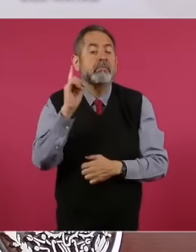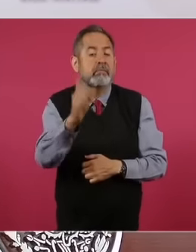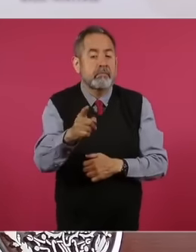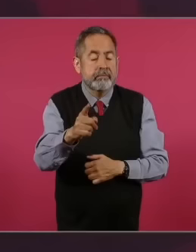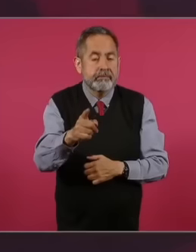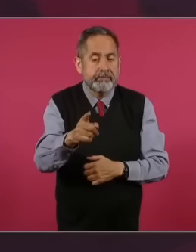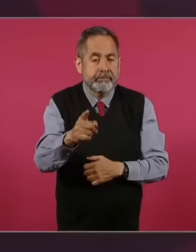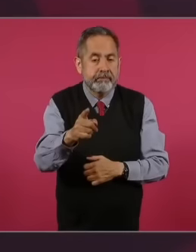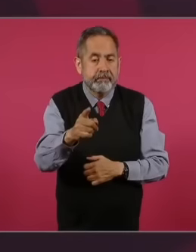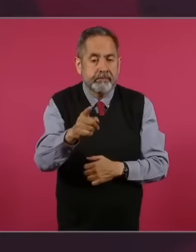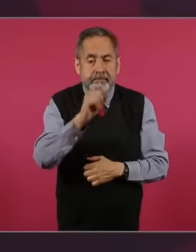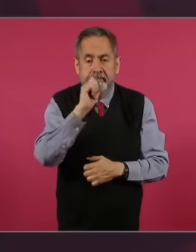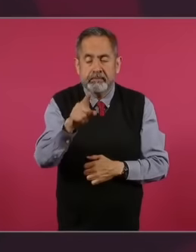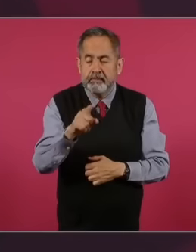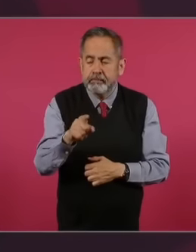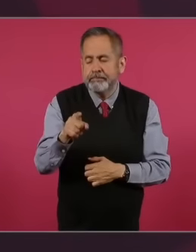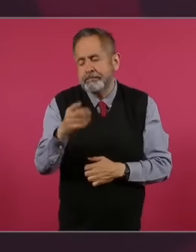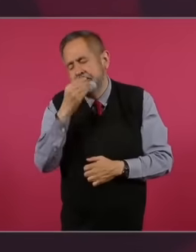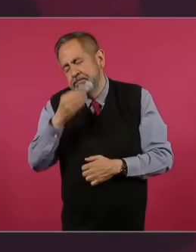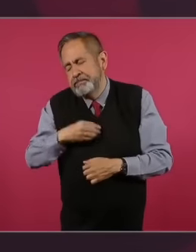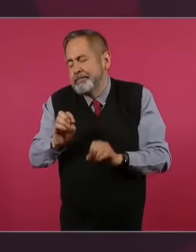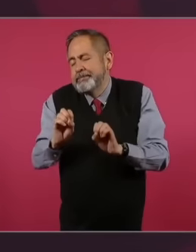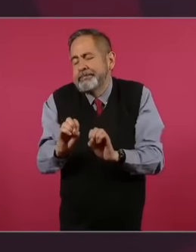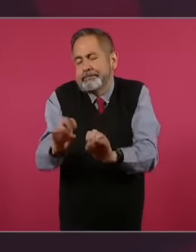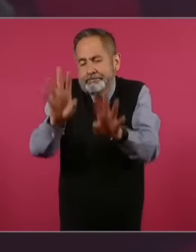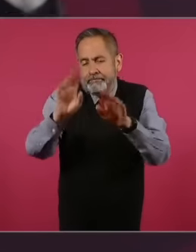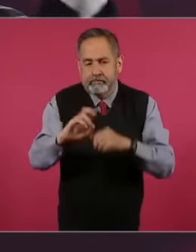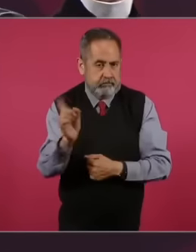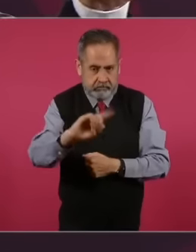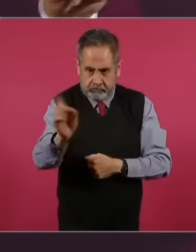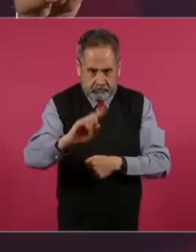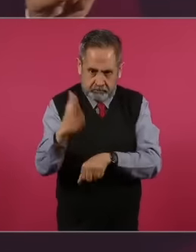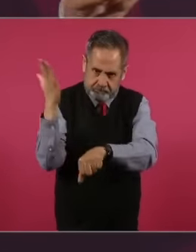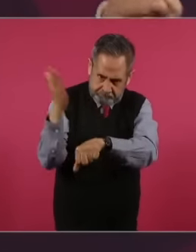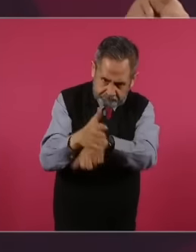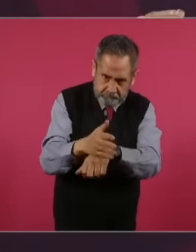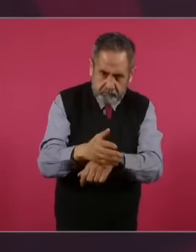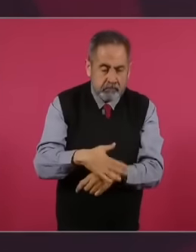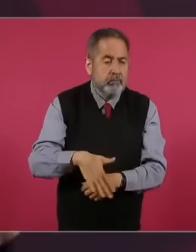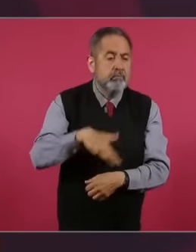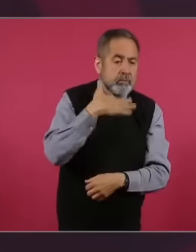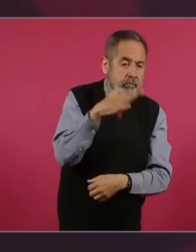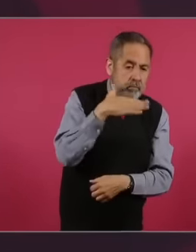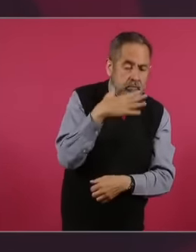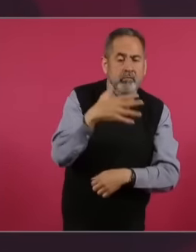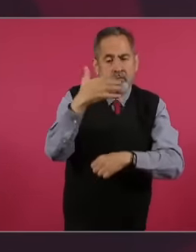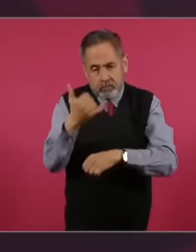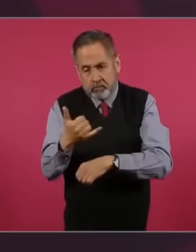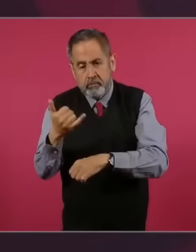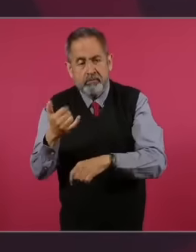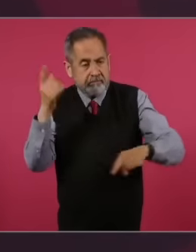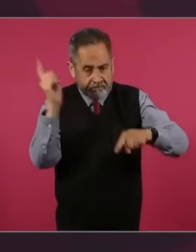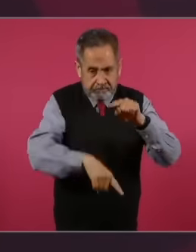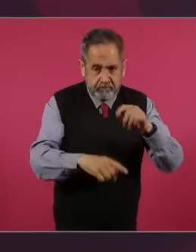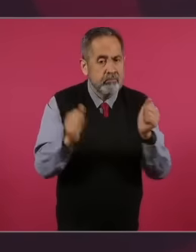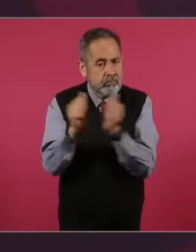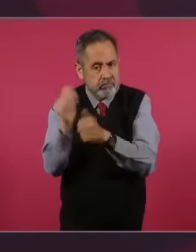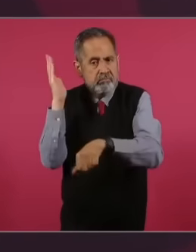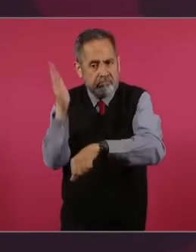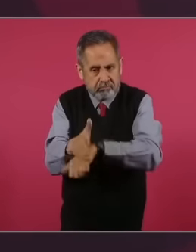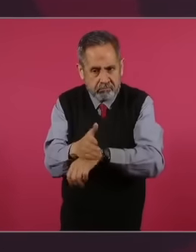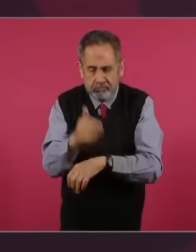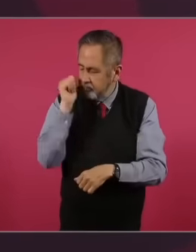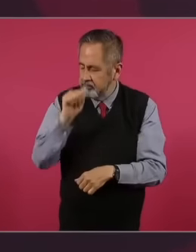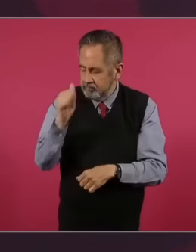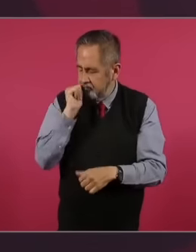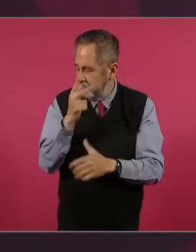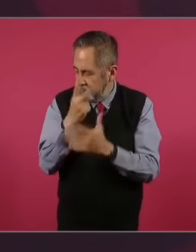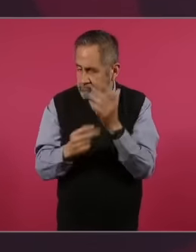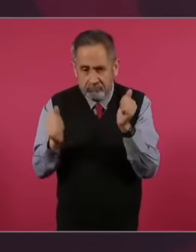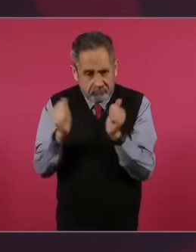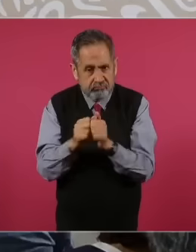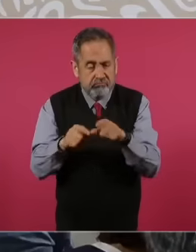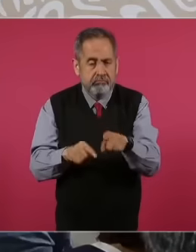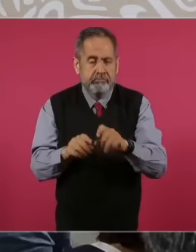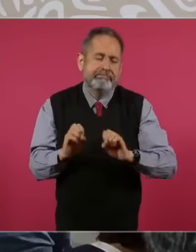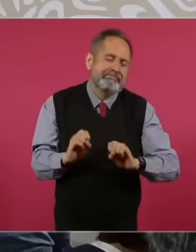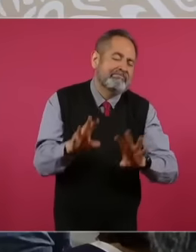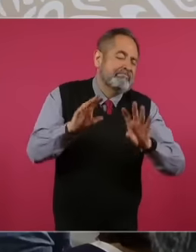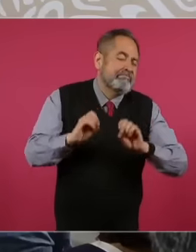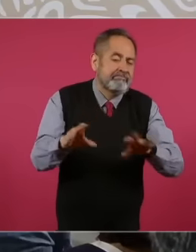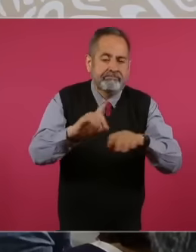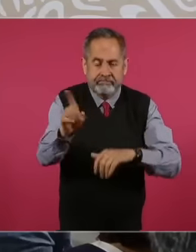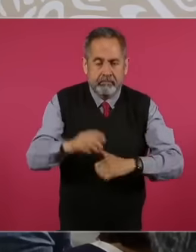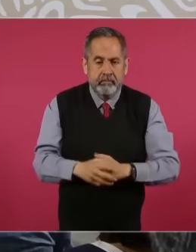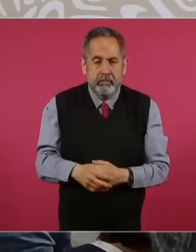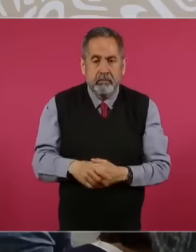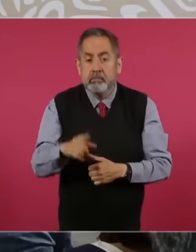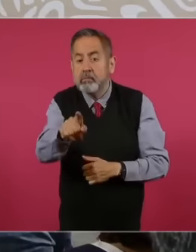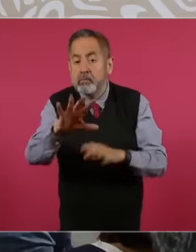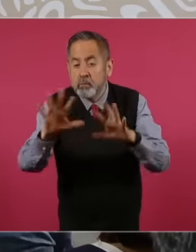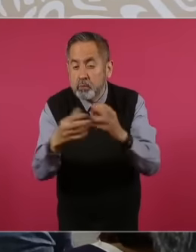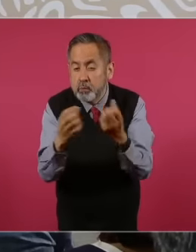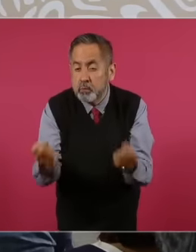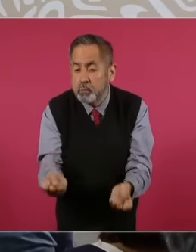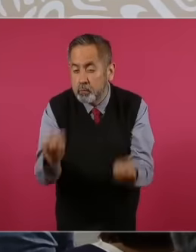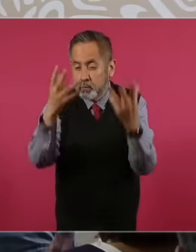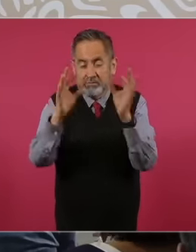impunity either. that always go hand in hand so eh exactly eh How many cases How many